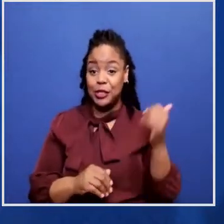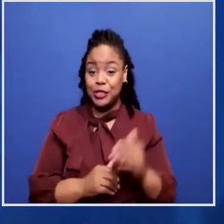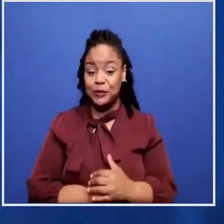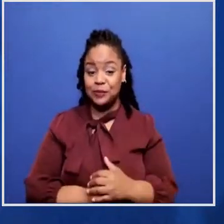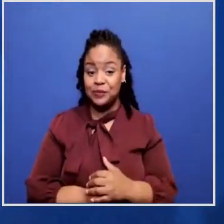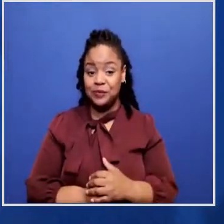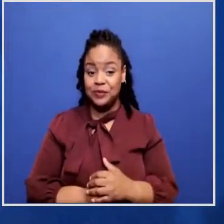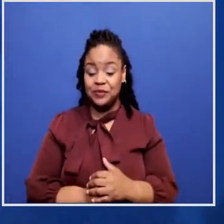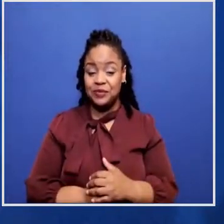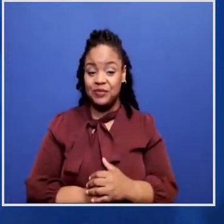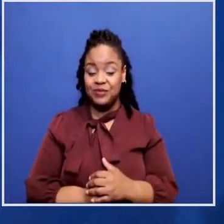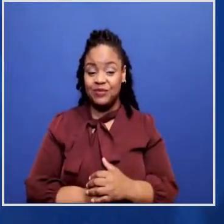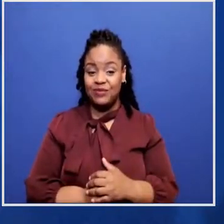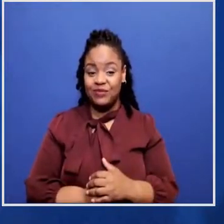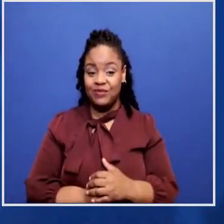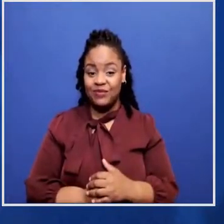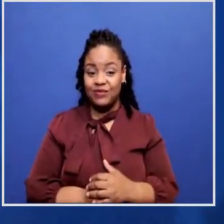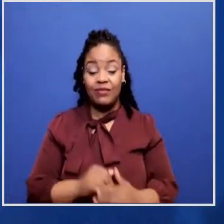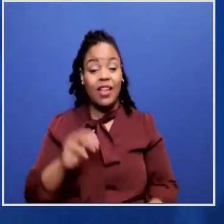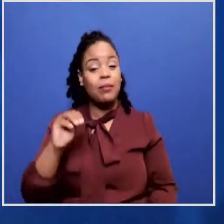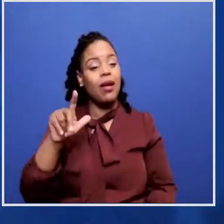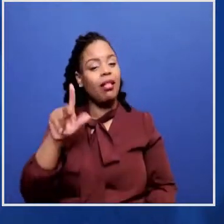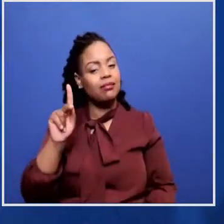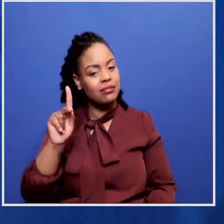TOGETHER, WE WILL WORK TO HELP